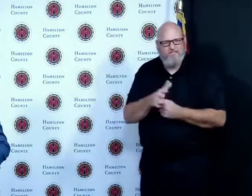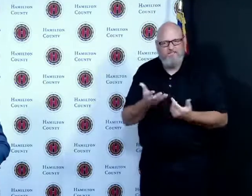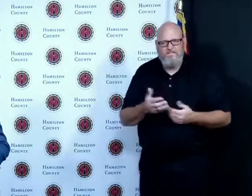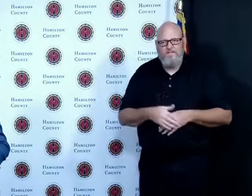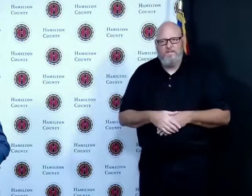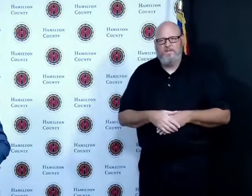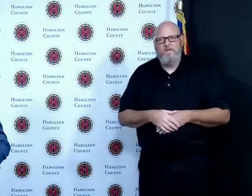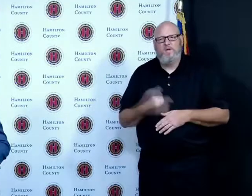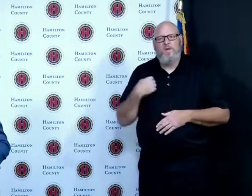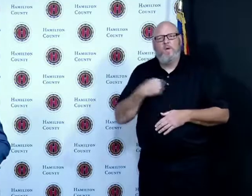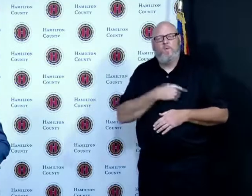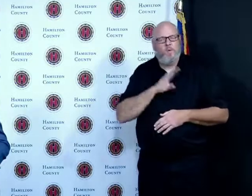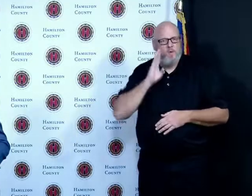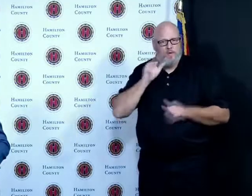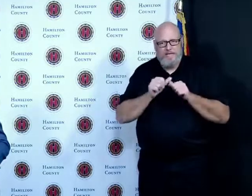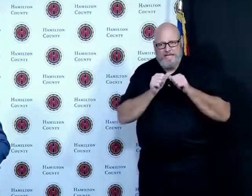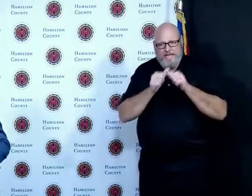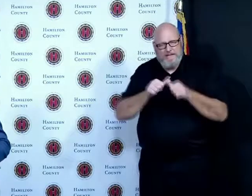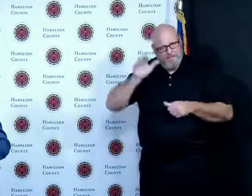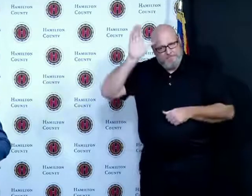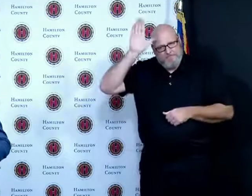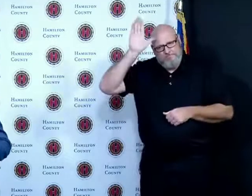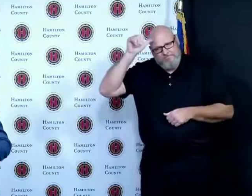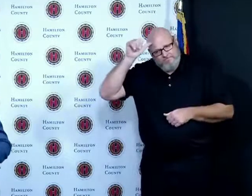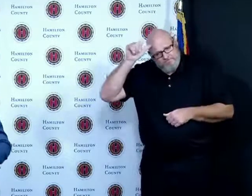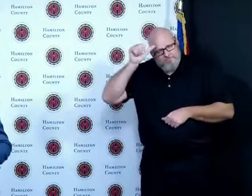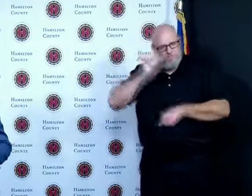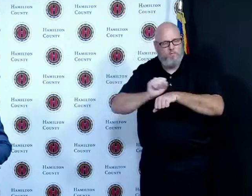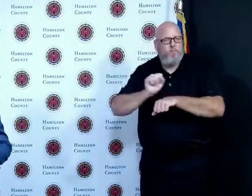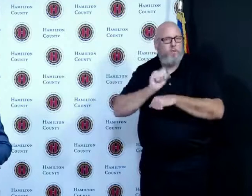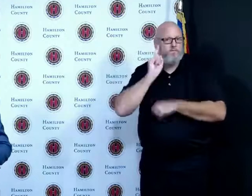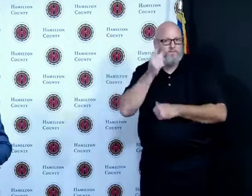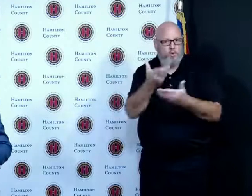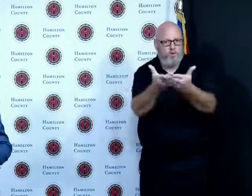you but it will take time and we're very much dependent upon the Ohio Department of Health